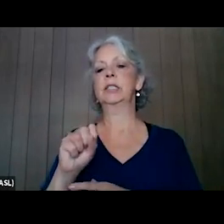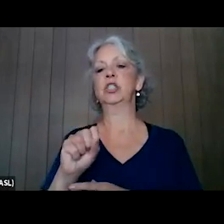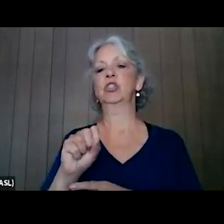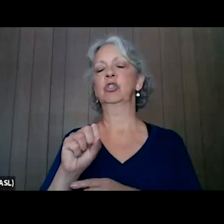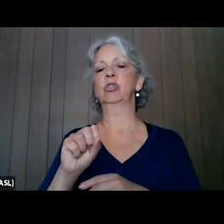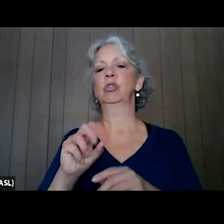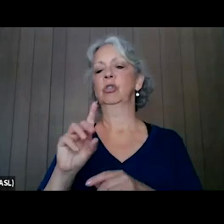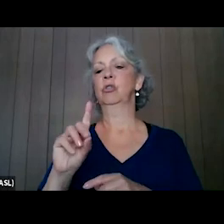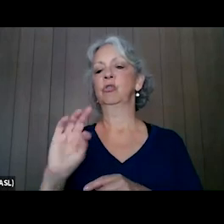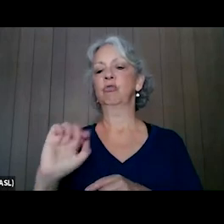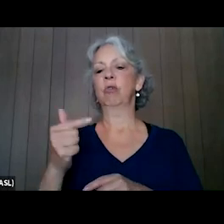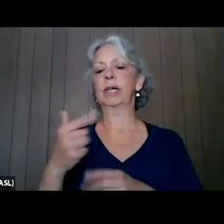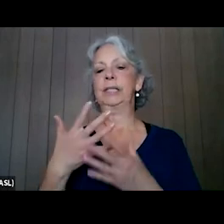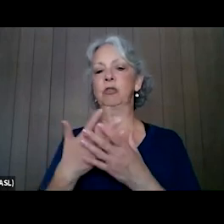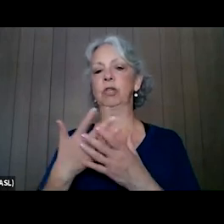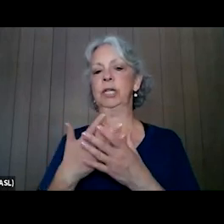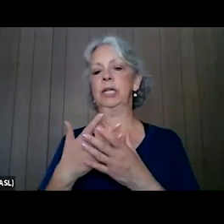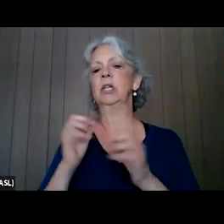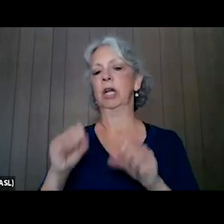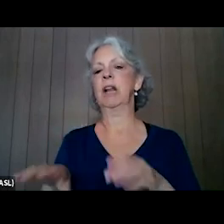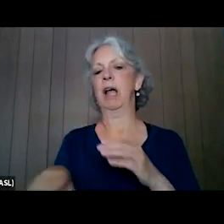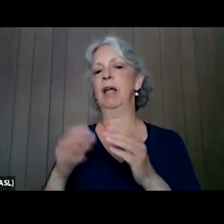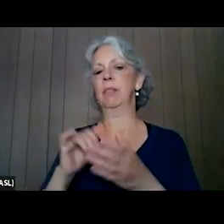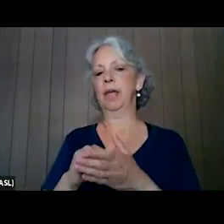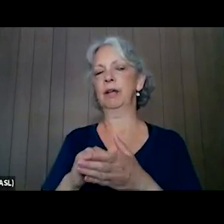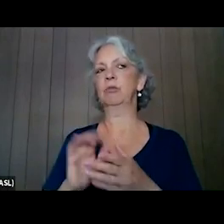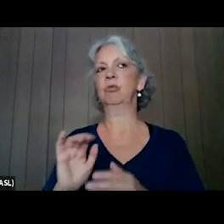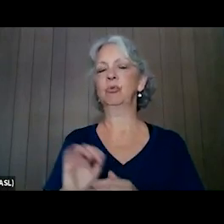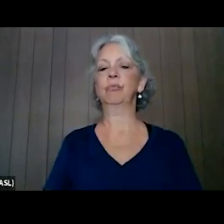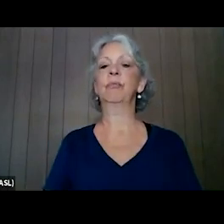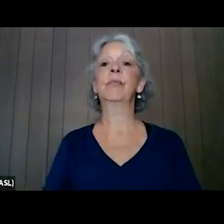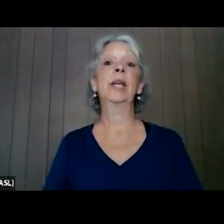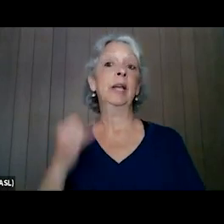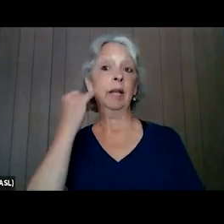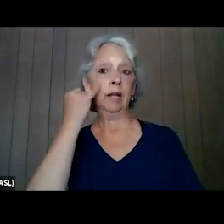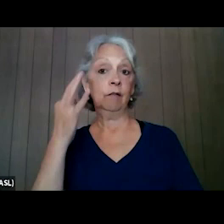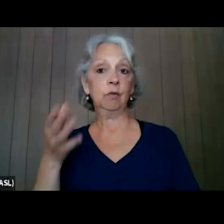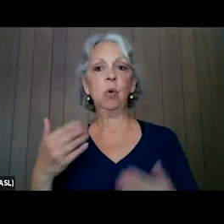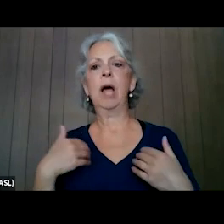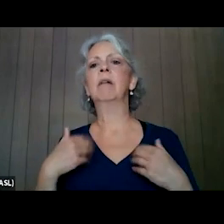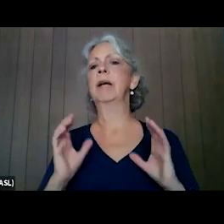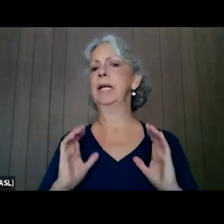You know, they can just add that to it, right? So if you have a client